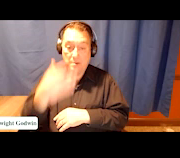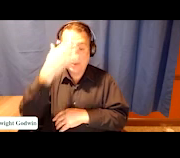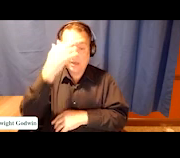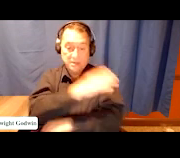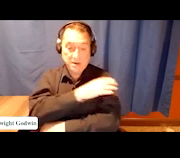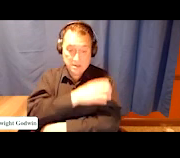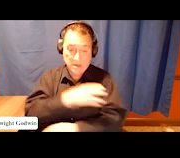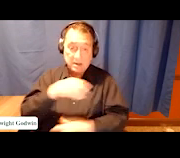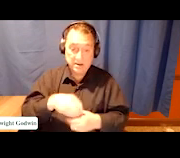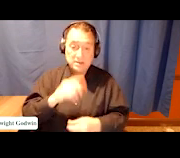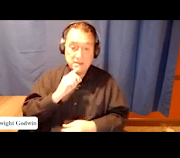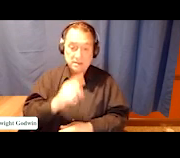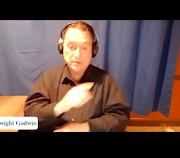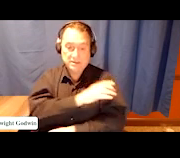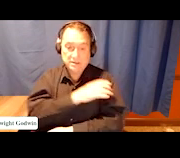there is a clinical assessment being done as well.